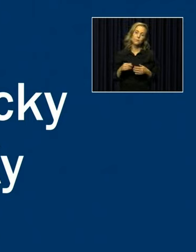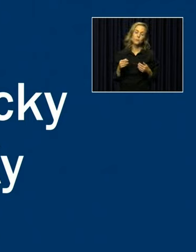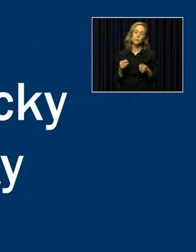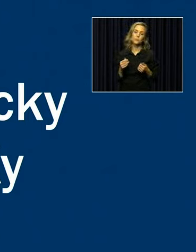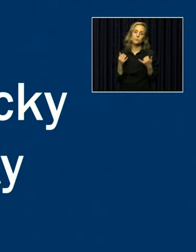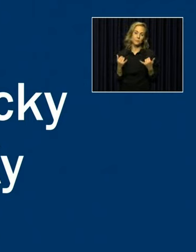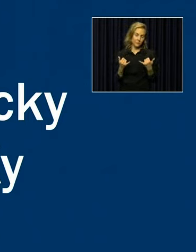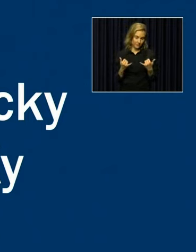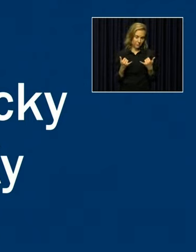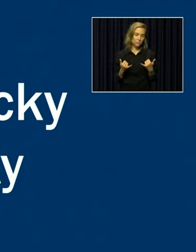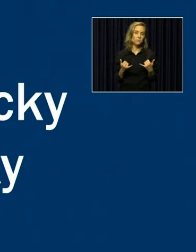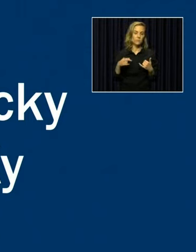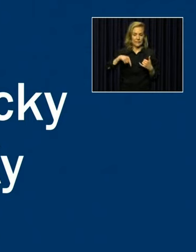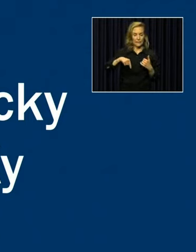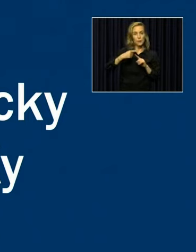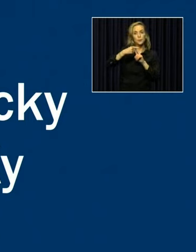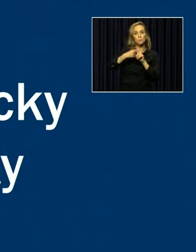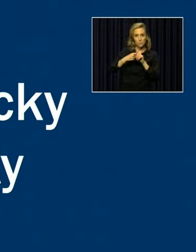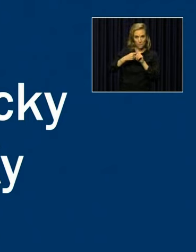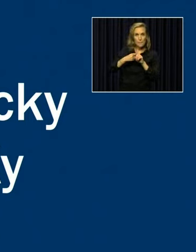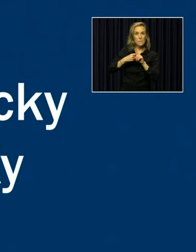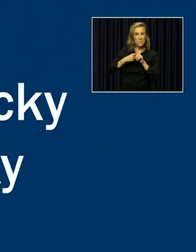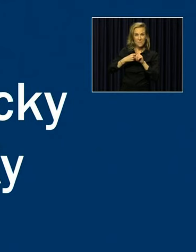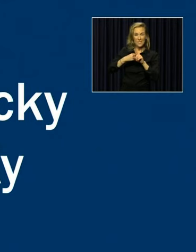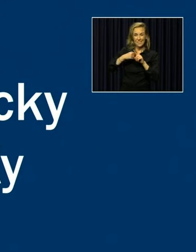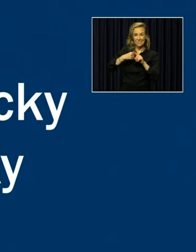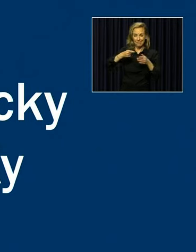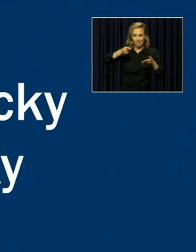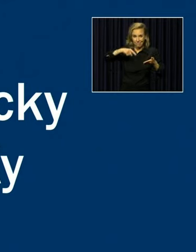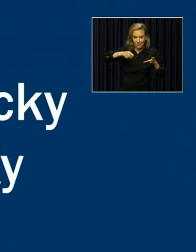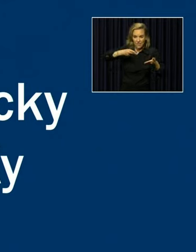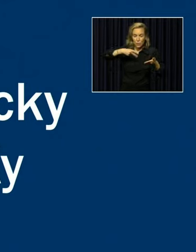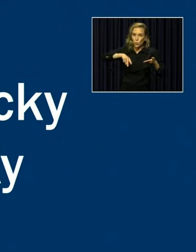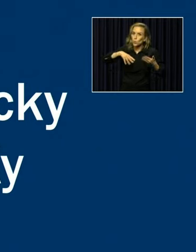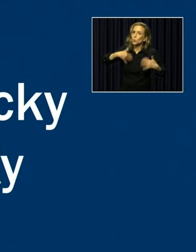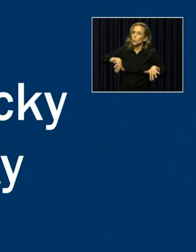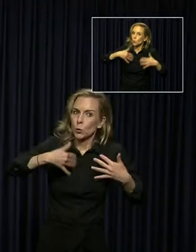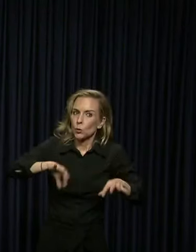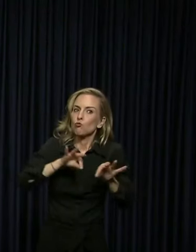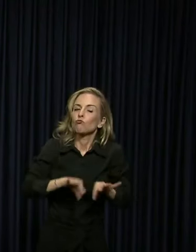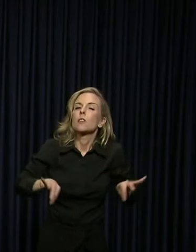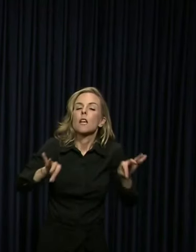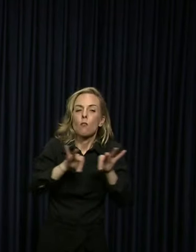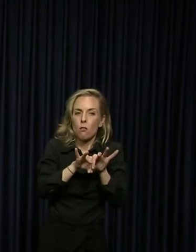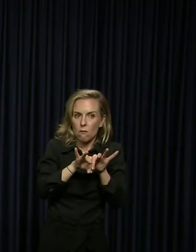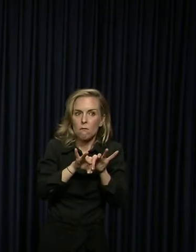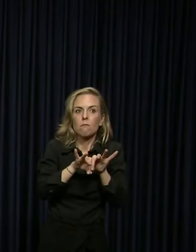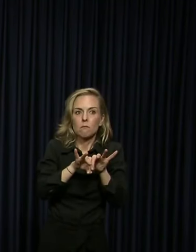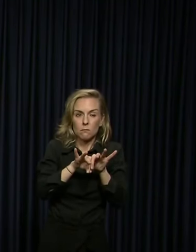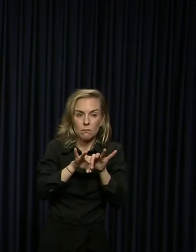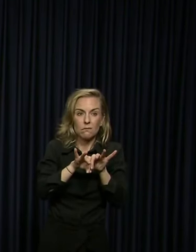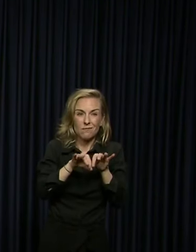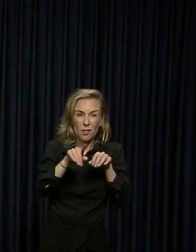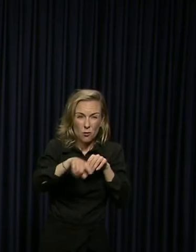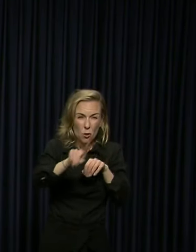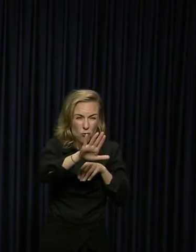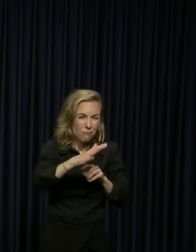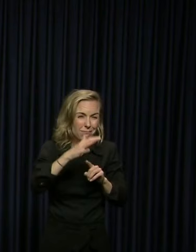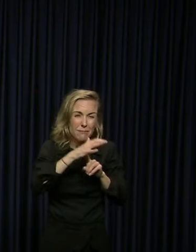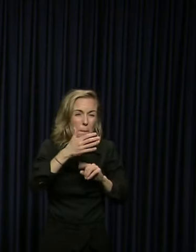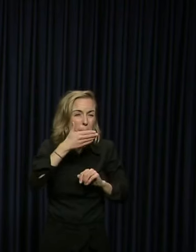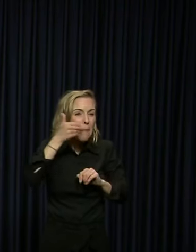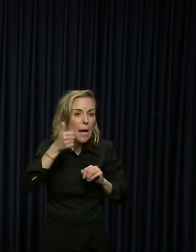SEPARATELY, WE SHOWED YOU